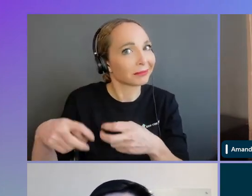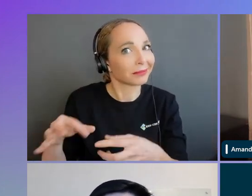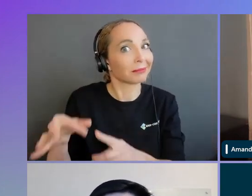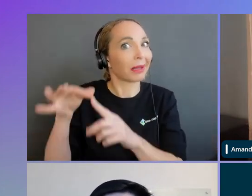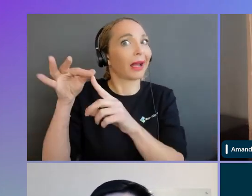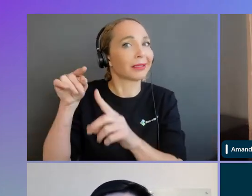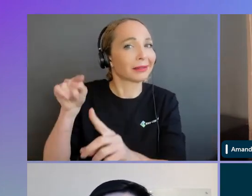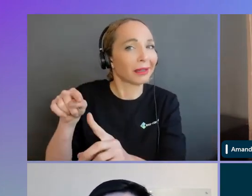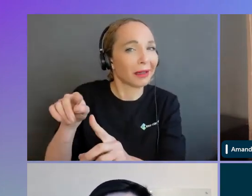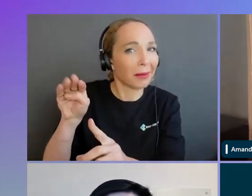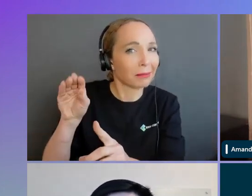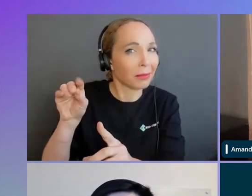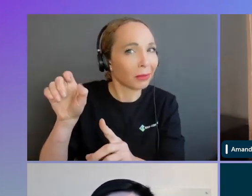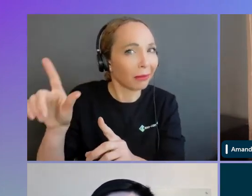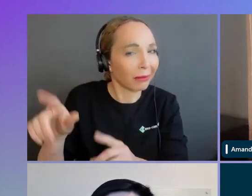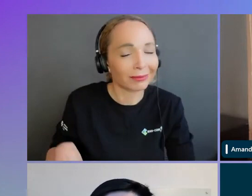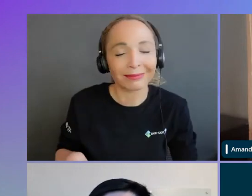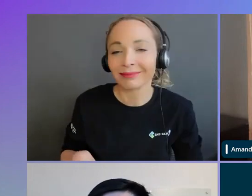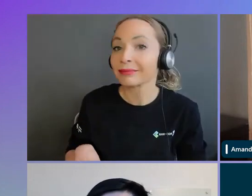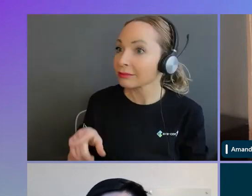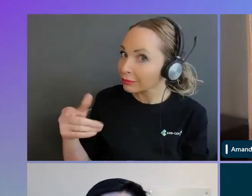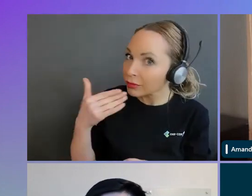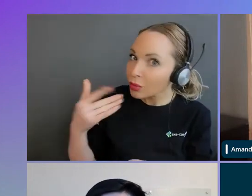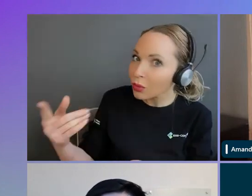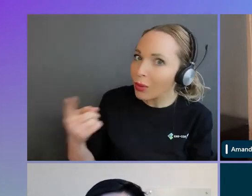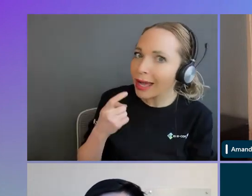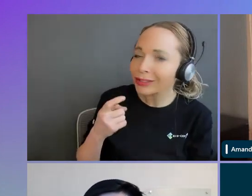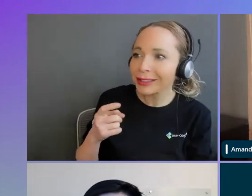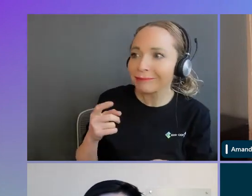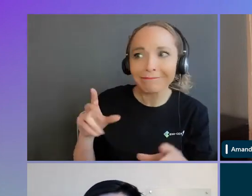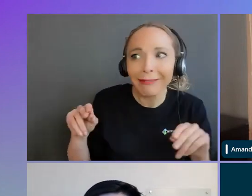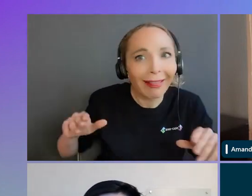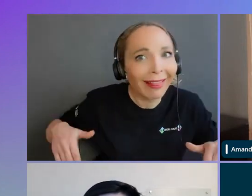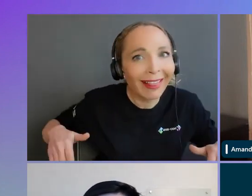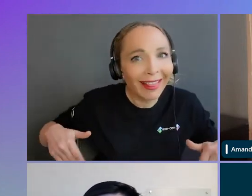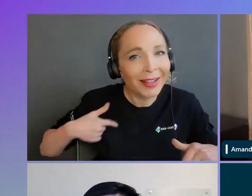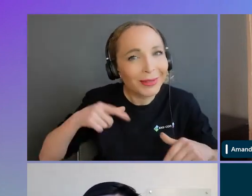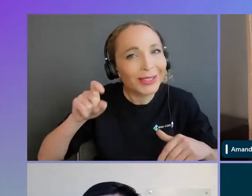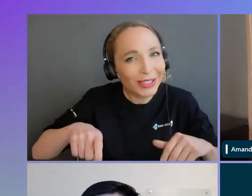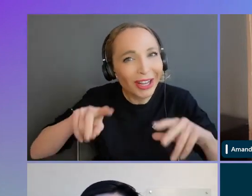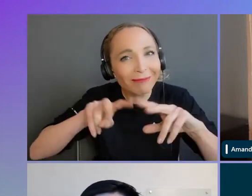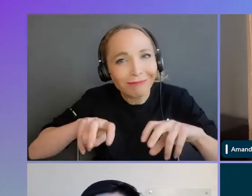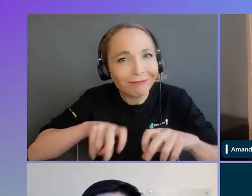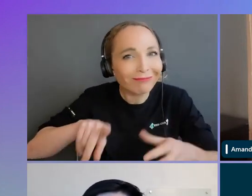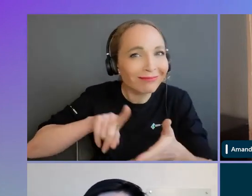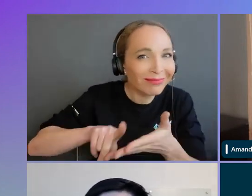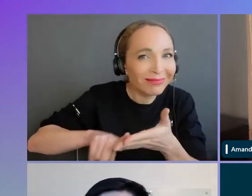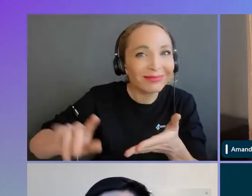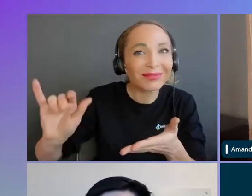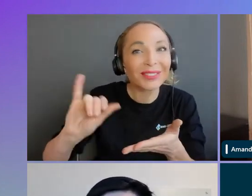that's something that we should definitely explore as well. Maybe we should join the community to see if there's